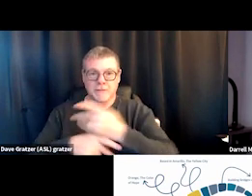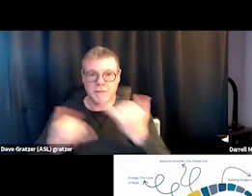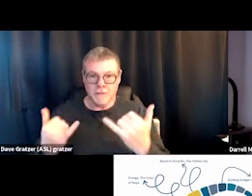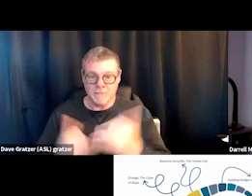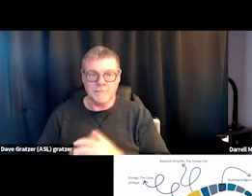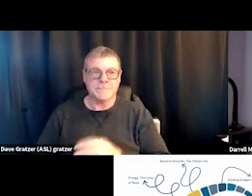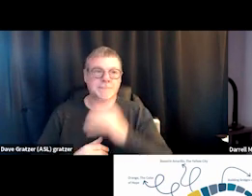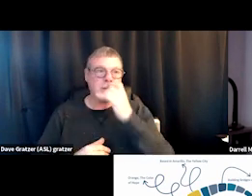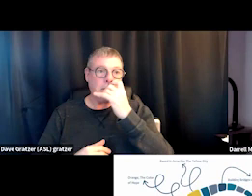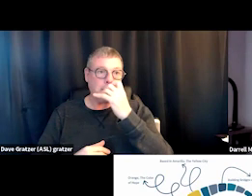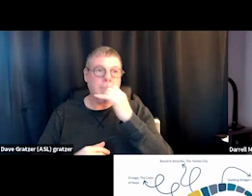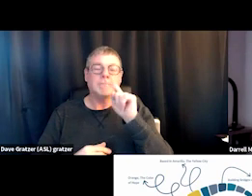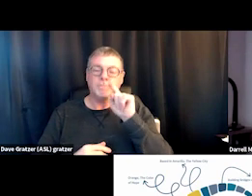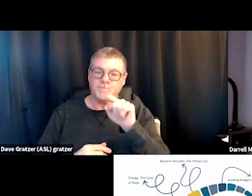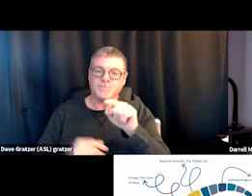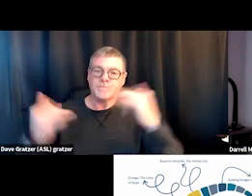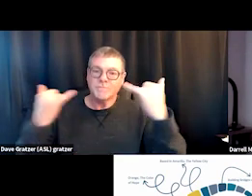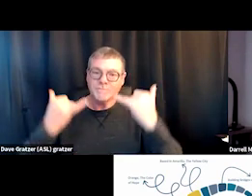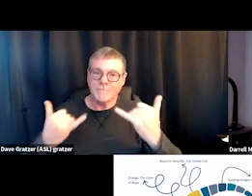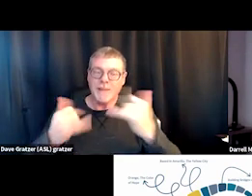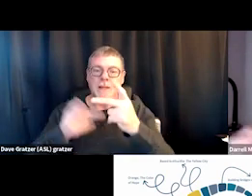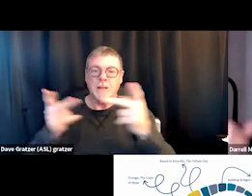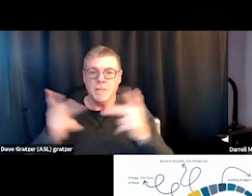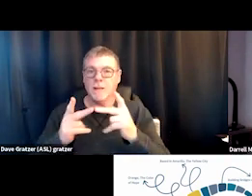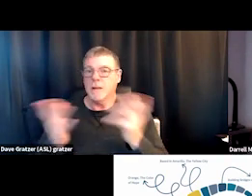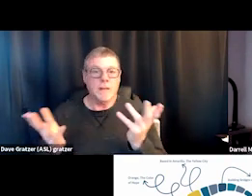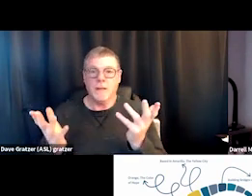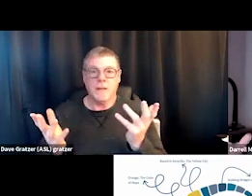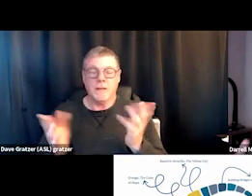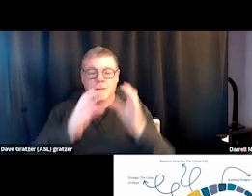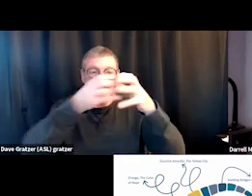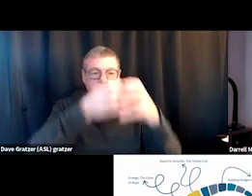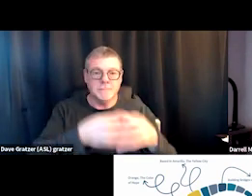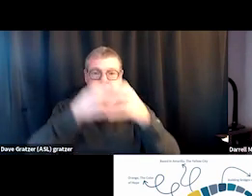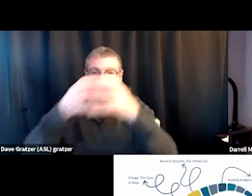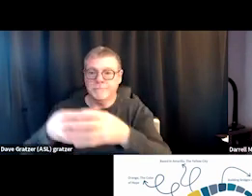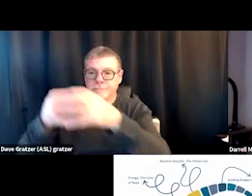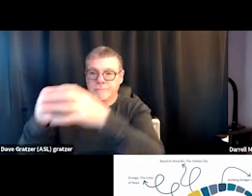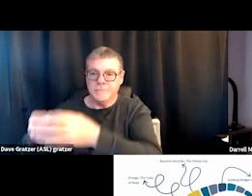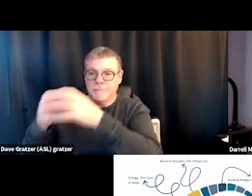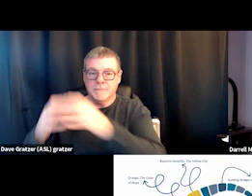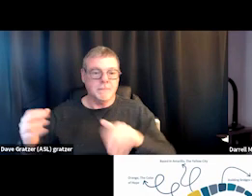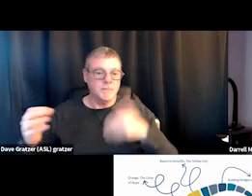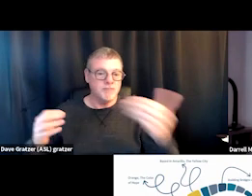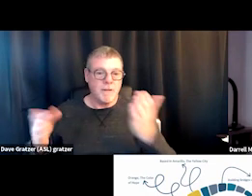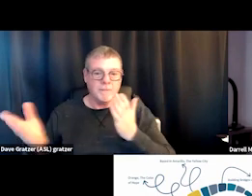so that this is a place where, you know, that we just don't have siloed departments offering particular services, but that these, you know,